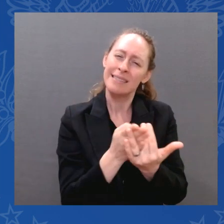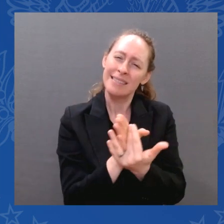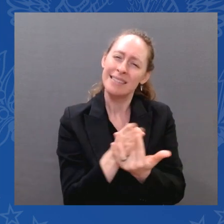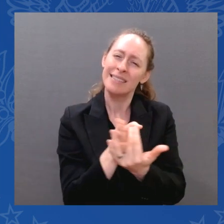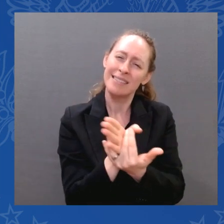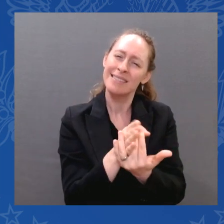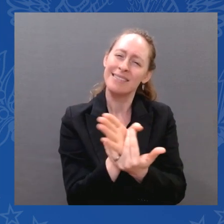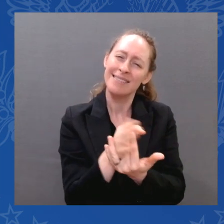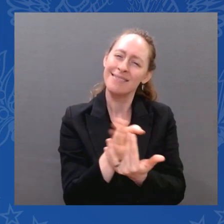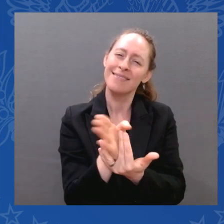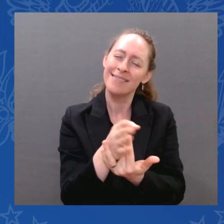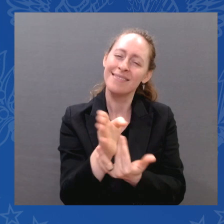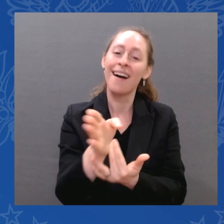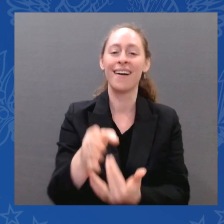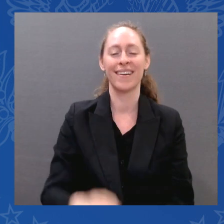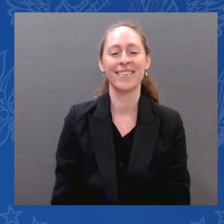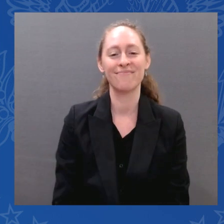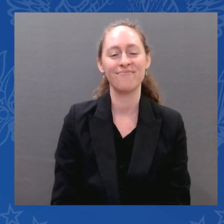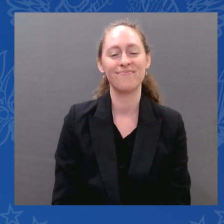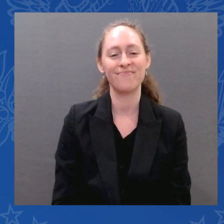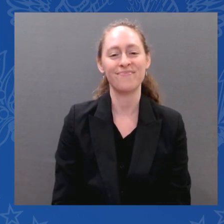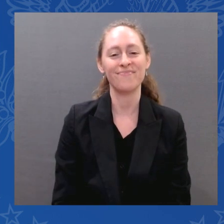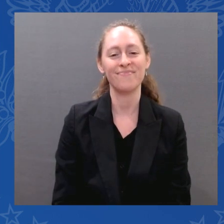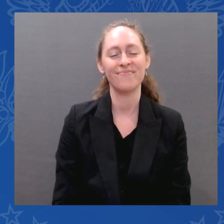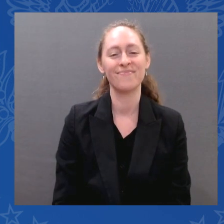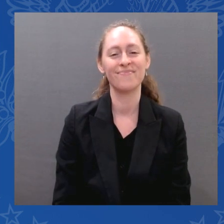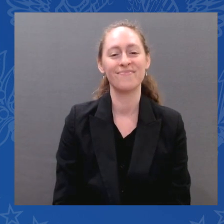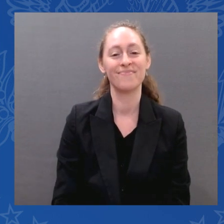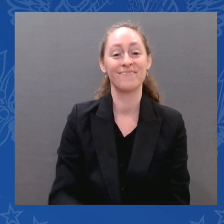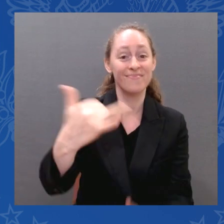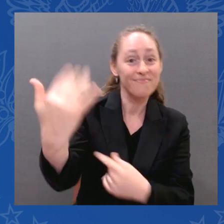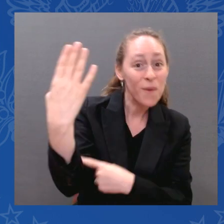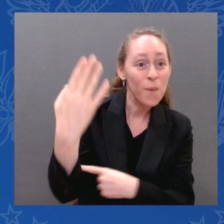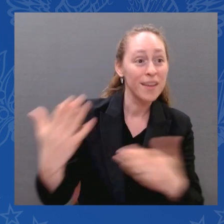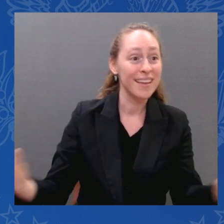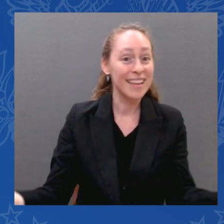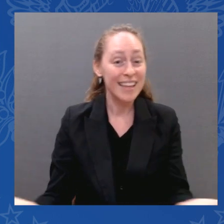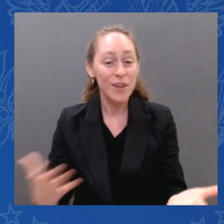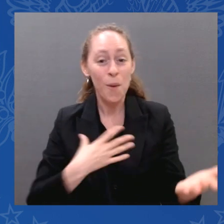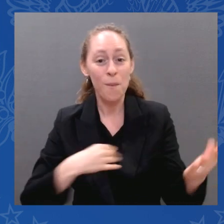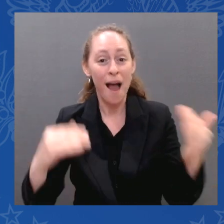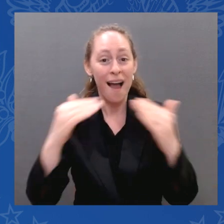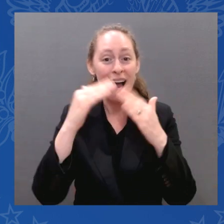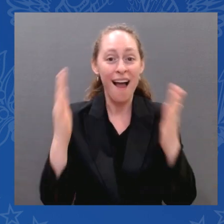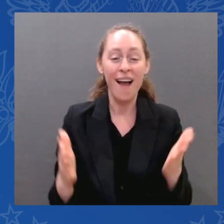being cheered on by your president and first lady and vice president